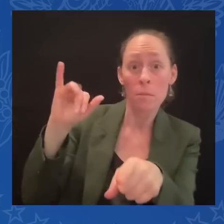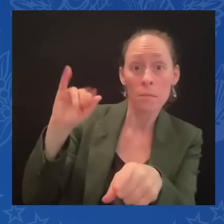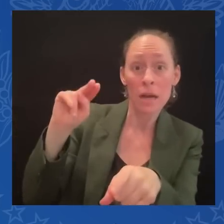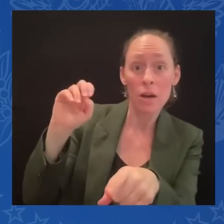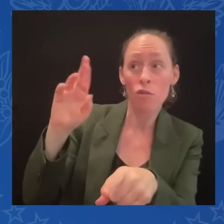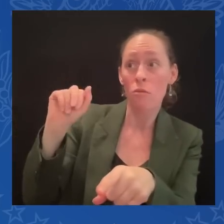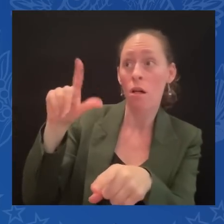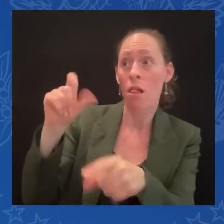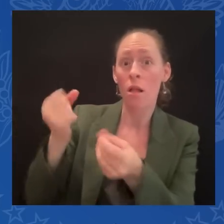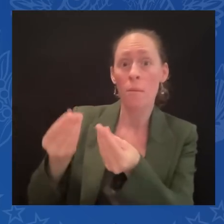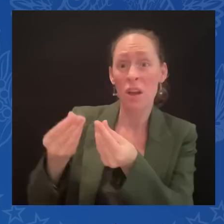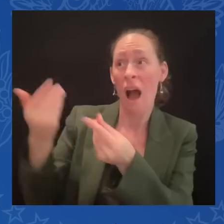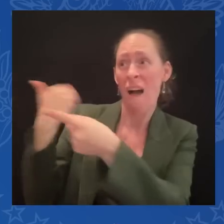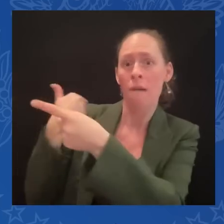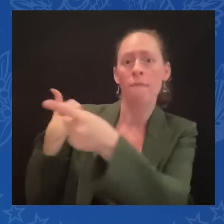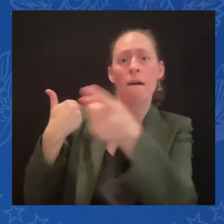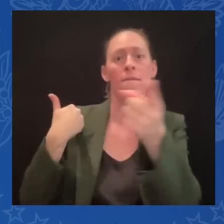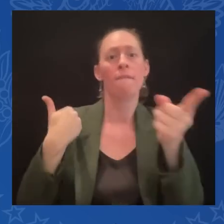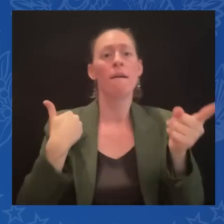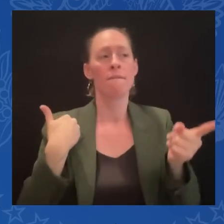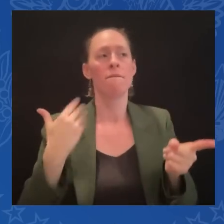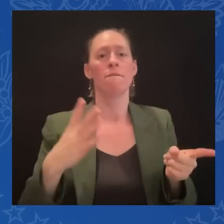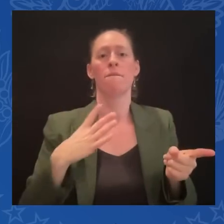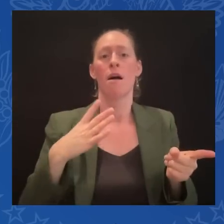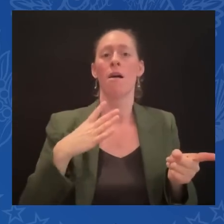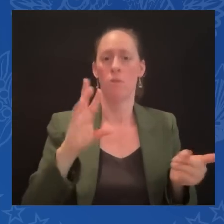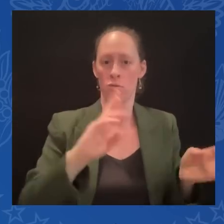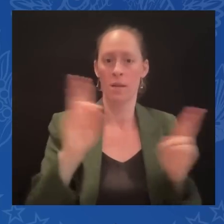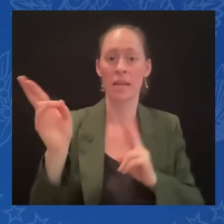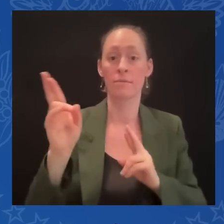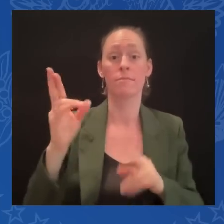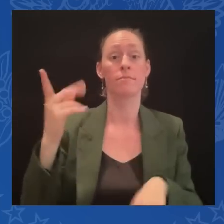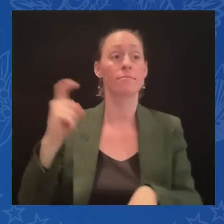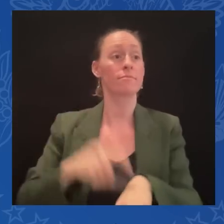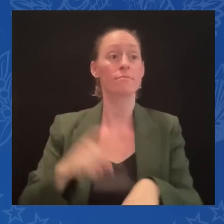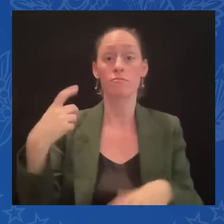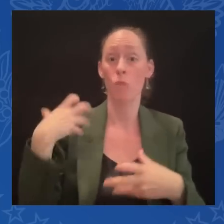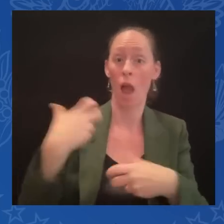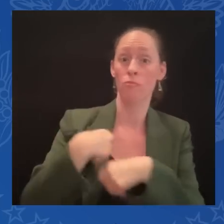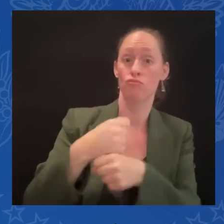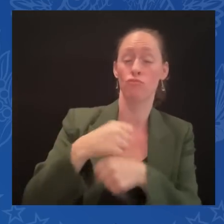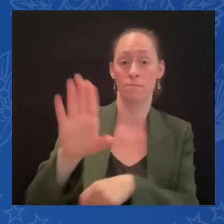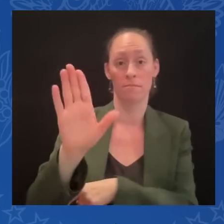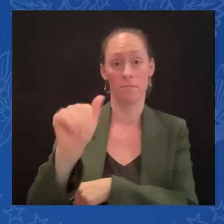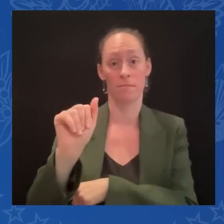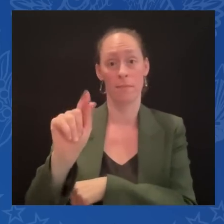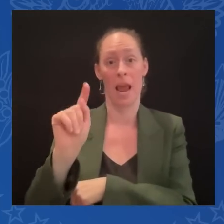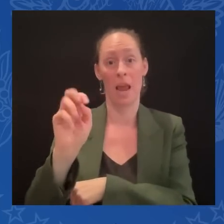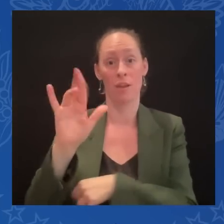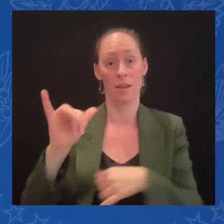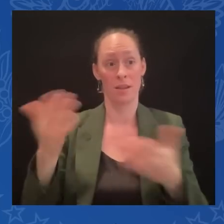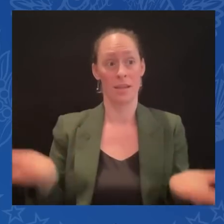We create a "Battery Belt" stretching from Michigan to Georgia. In Chester County, South Carolina,